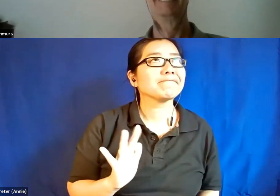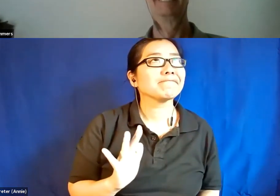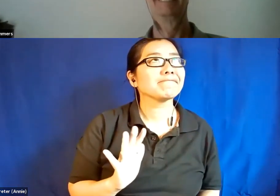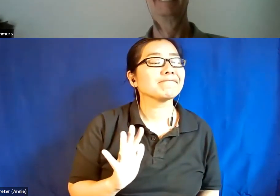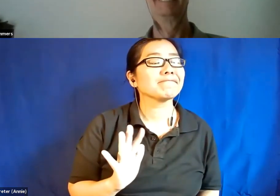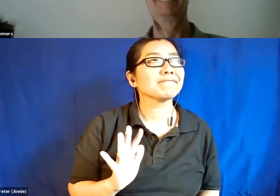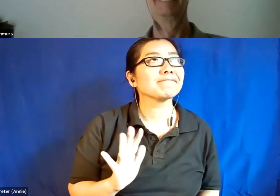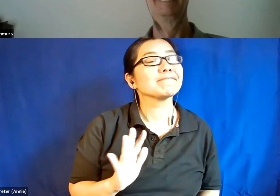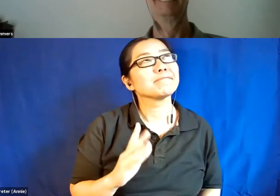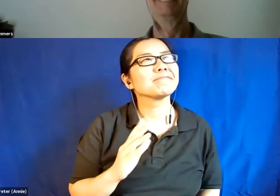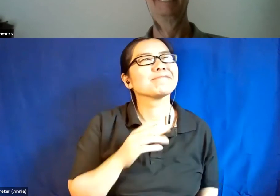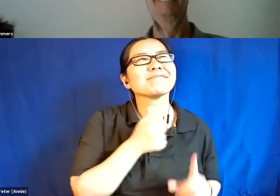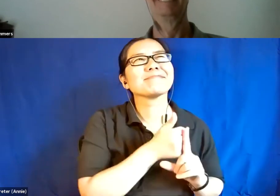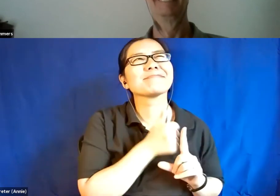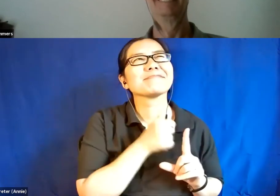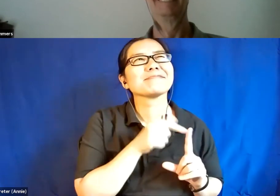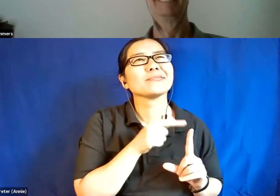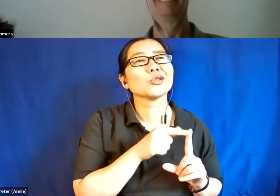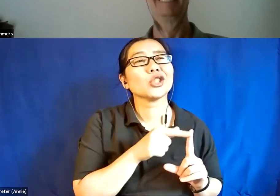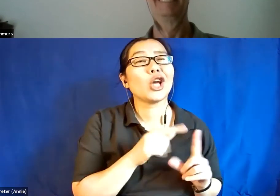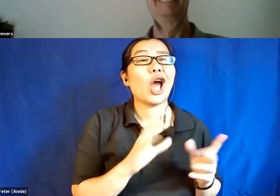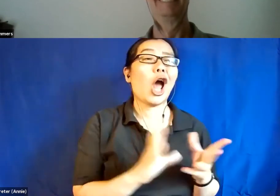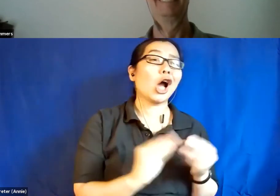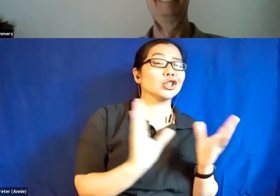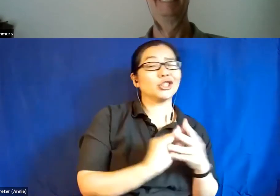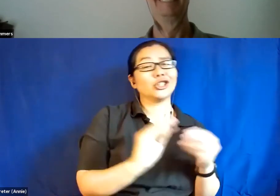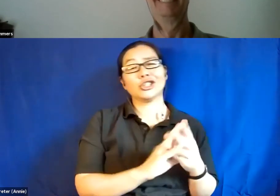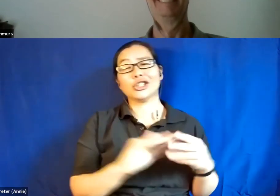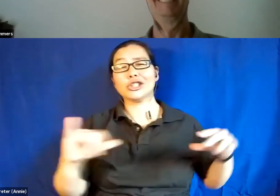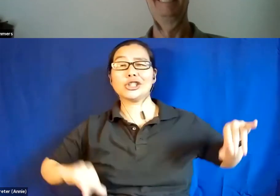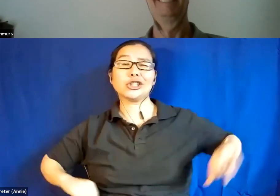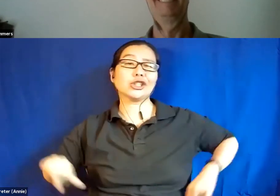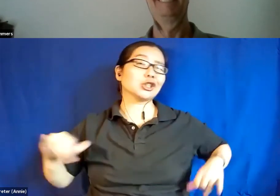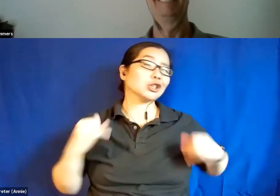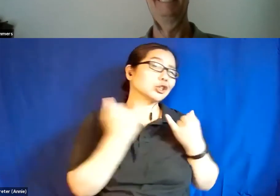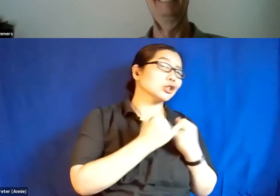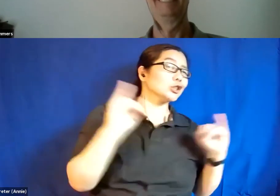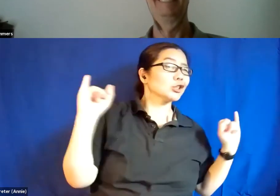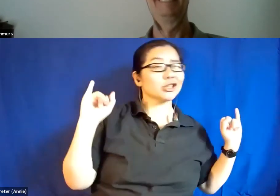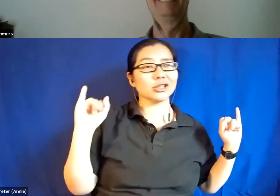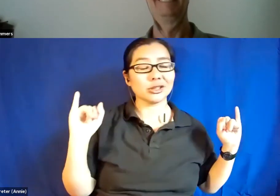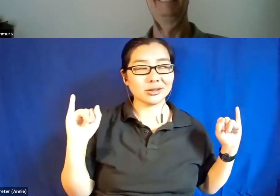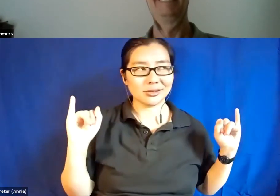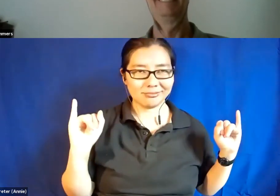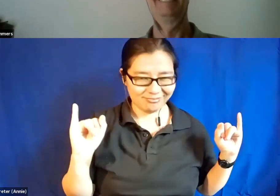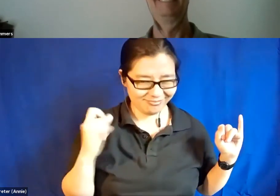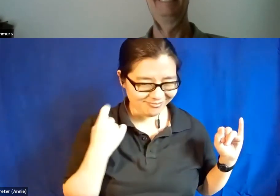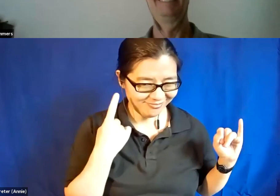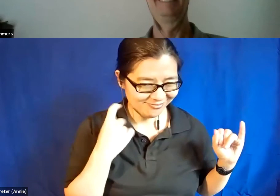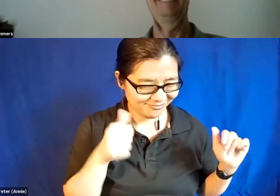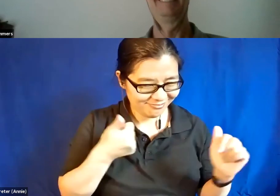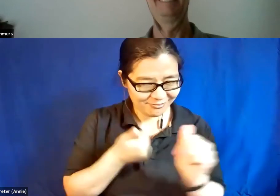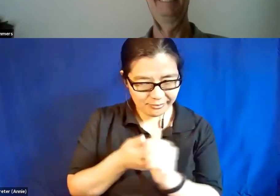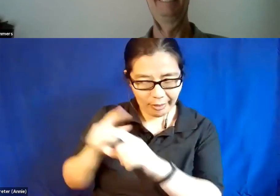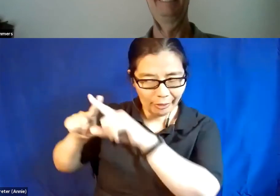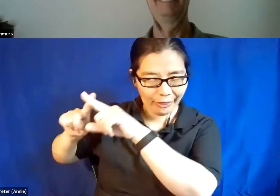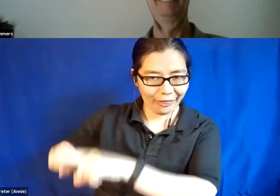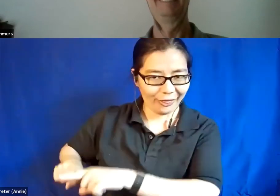very BLUS RI and important about how independent he is but he completely depends on sighted girl to do all the things